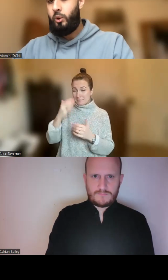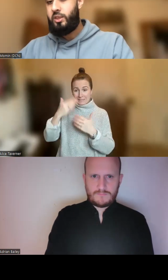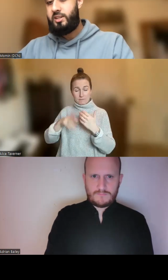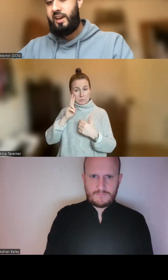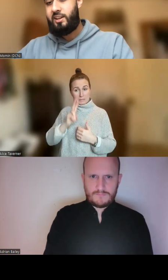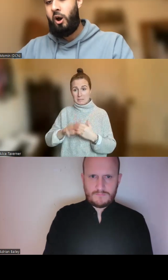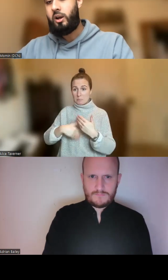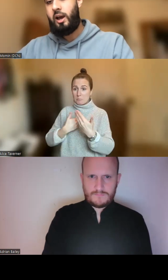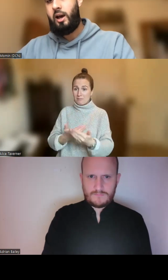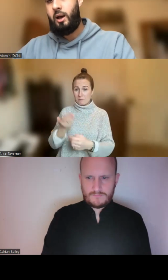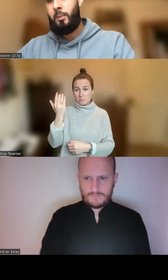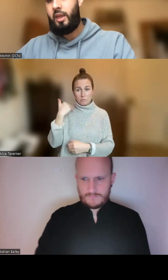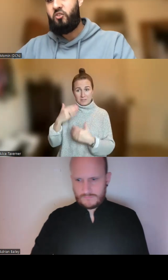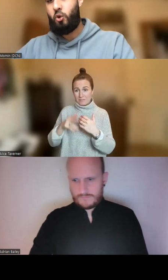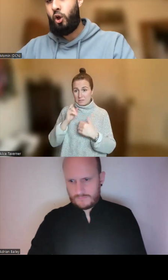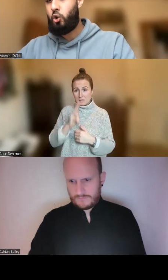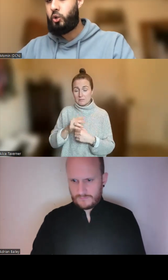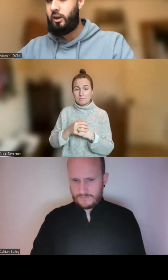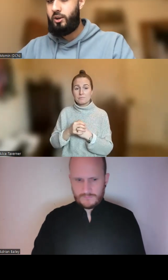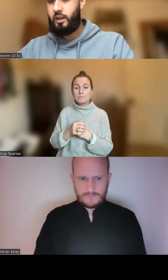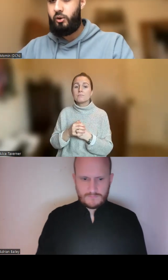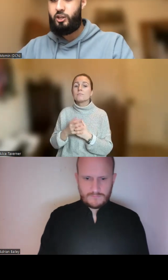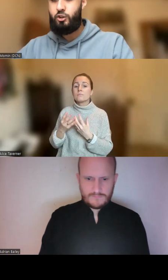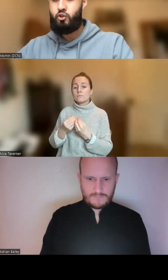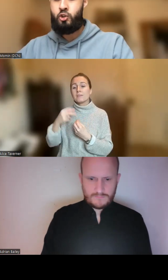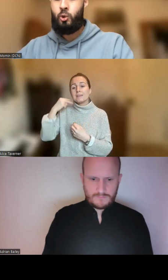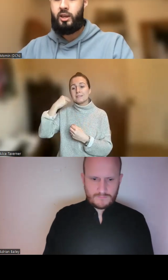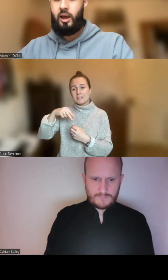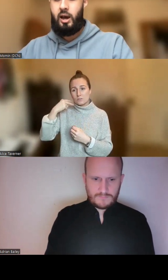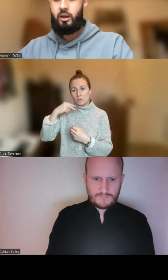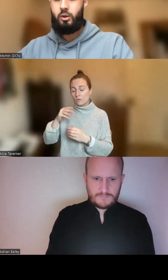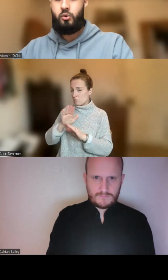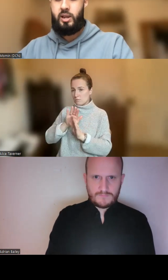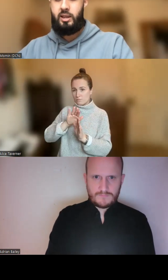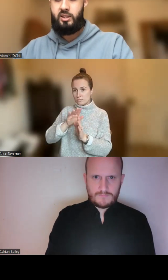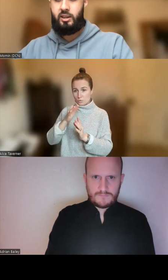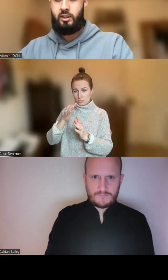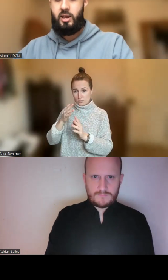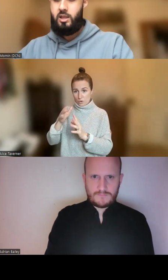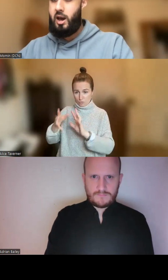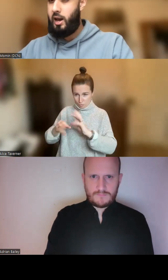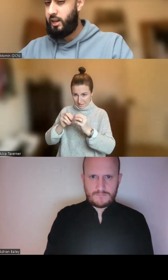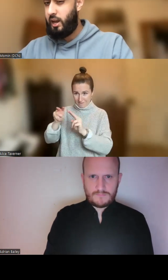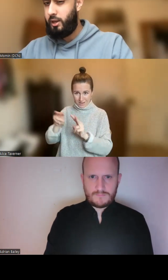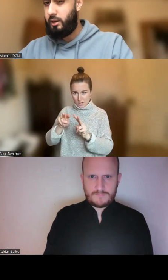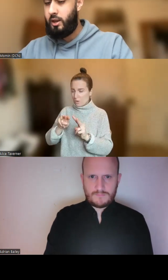With TikTok, if you're not looking at content creation, you're just looking at creating that ad campaign,